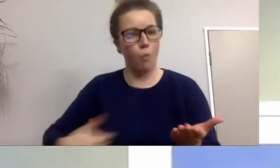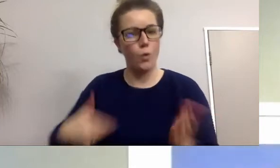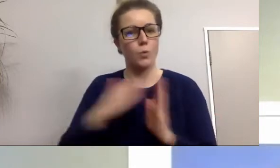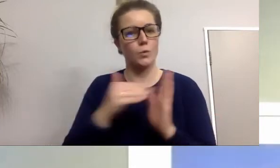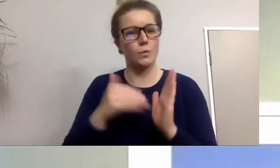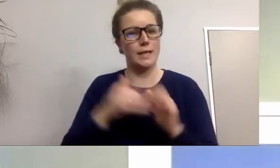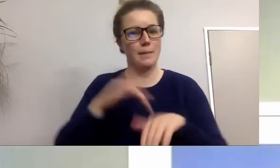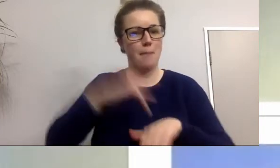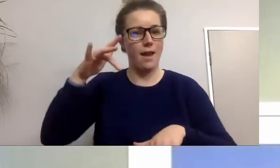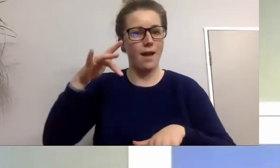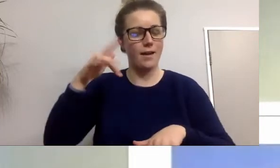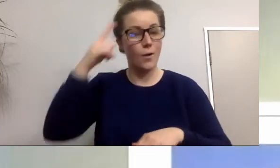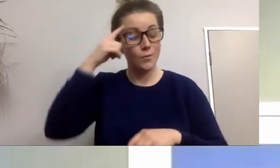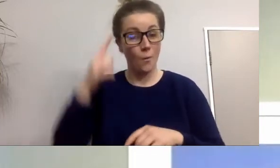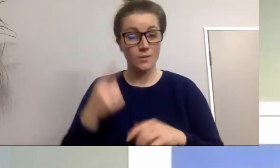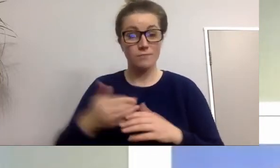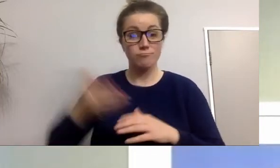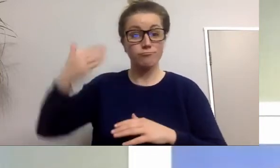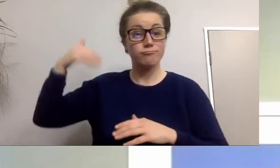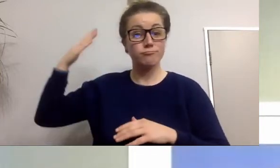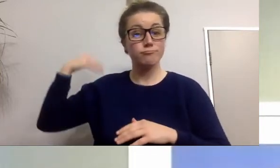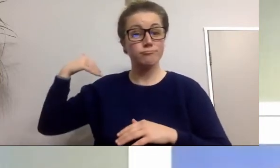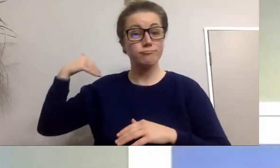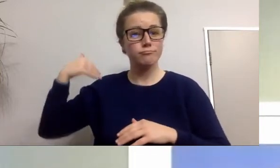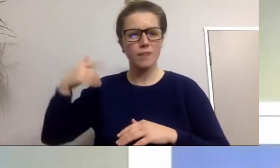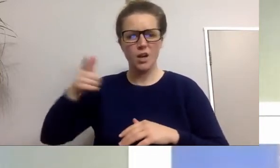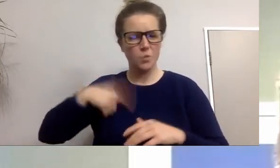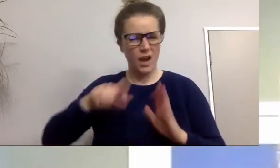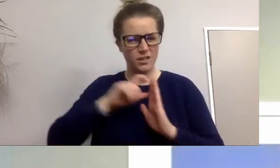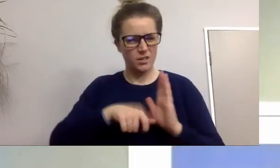that once upon a time, why would disabled people want to go?